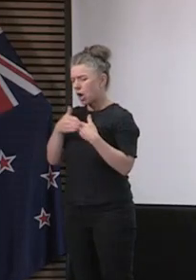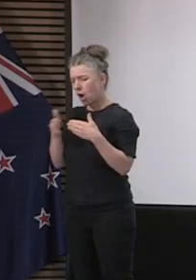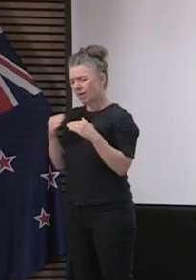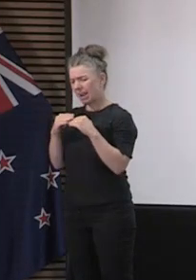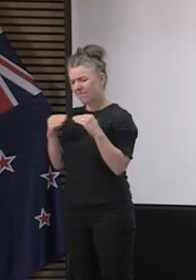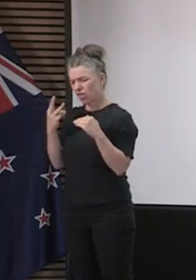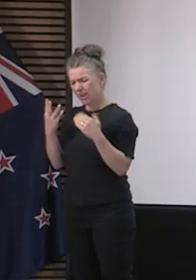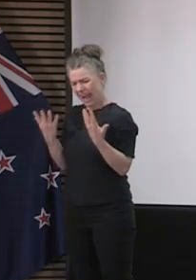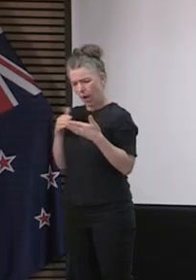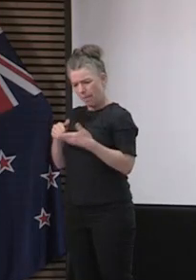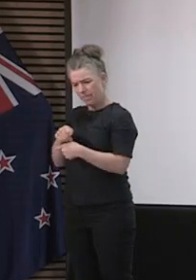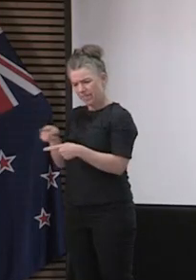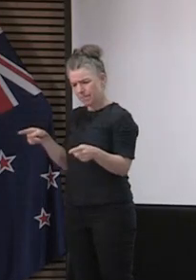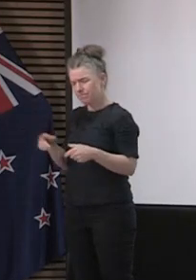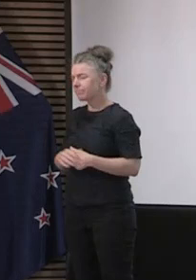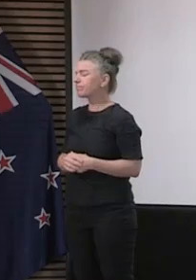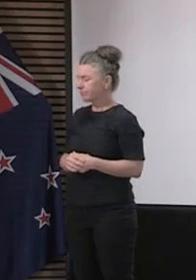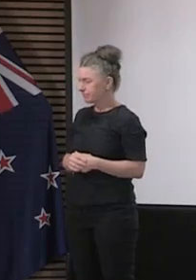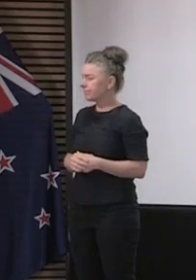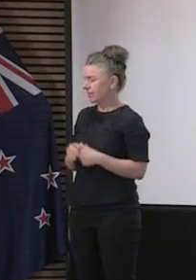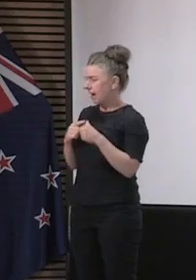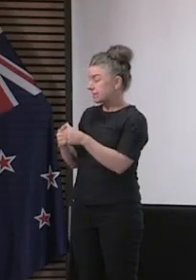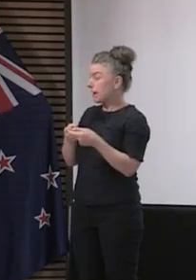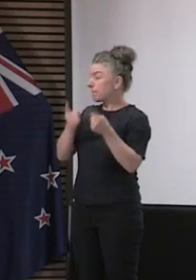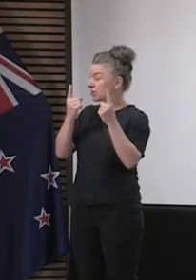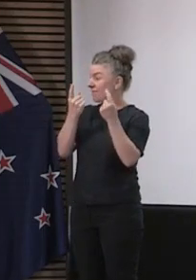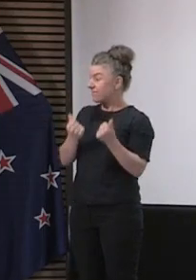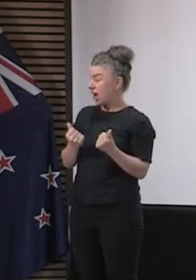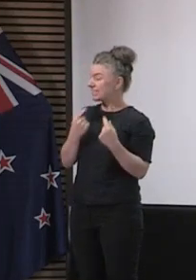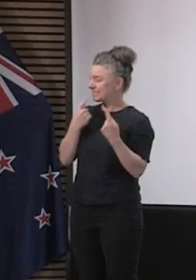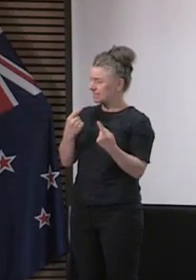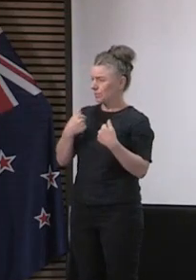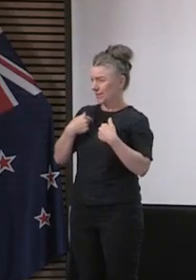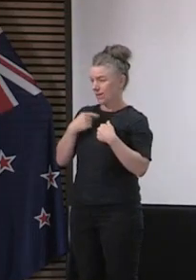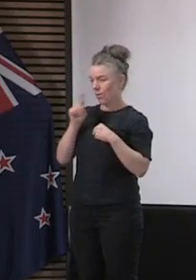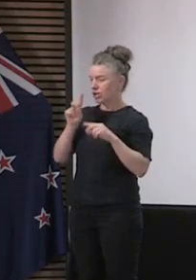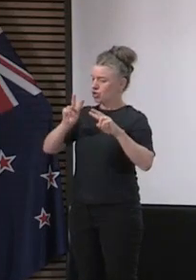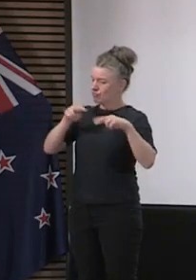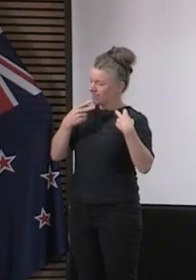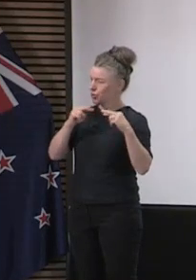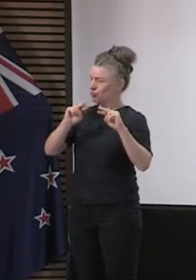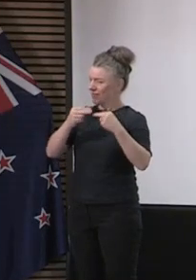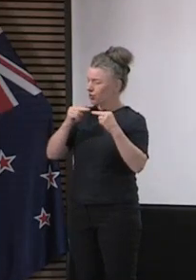support for those business whose are not able to open under level 3? As the